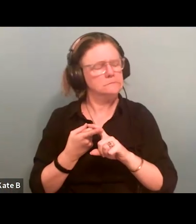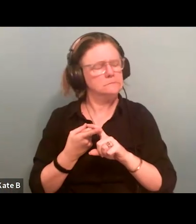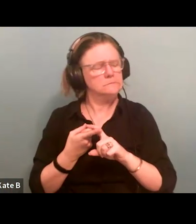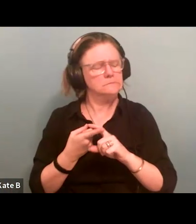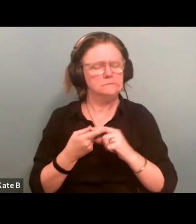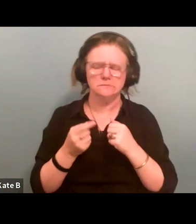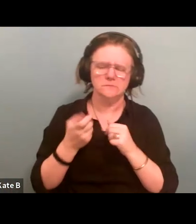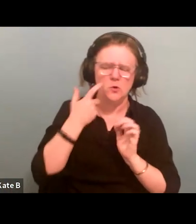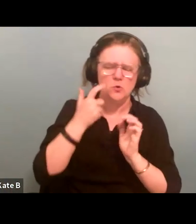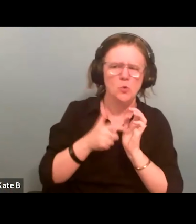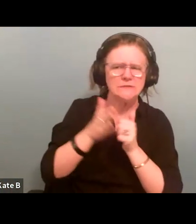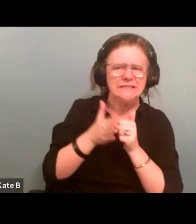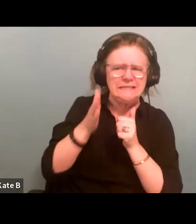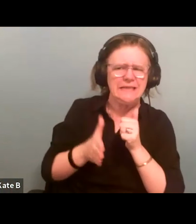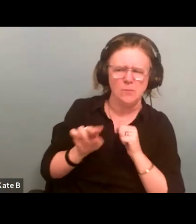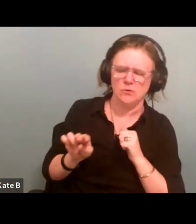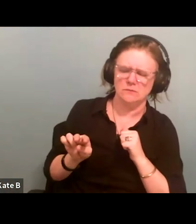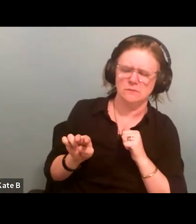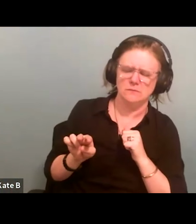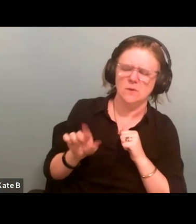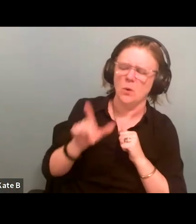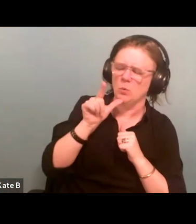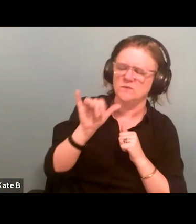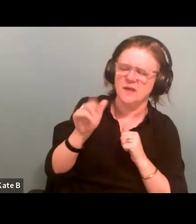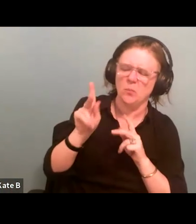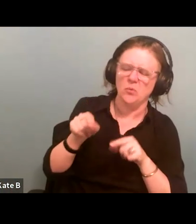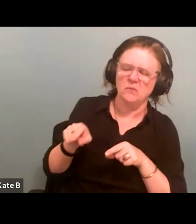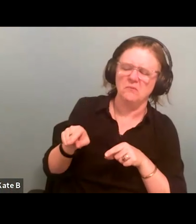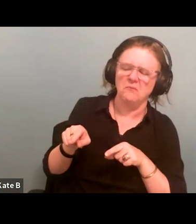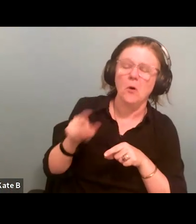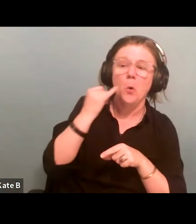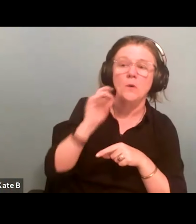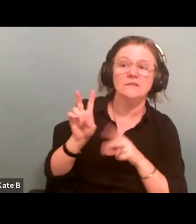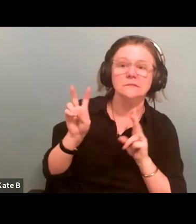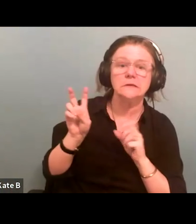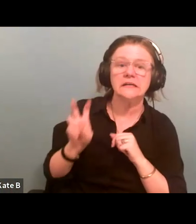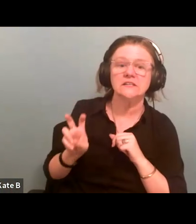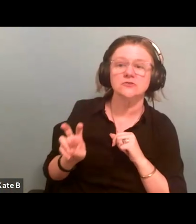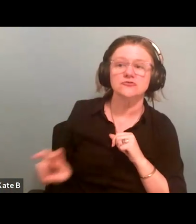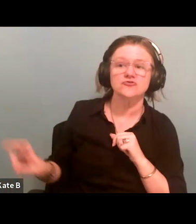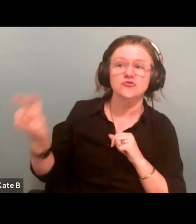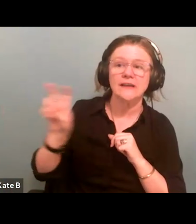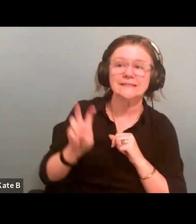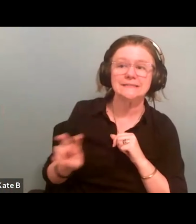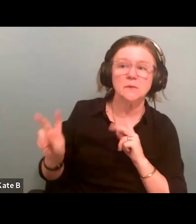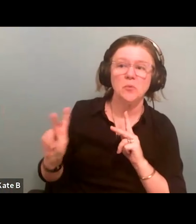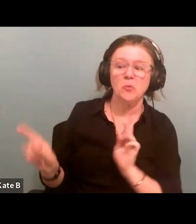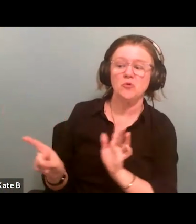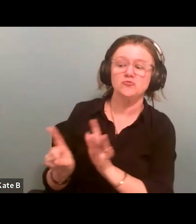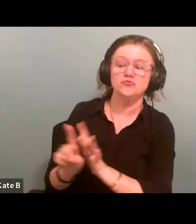Transient individuals tend to be those that may have substance abuse or the other things.